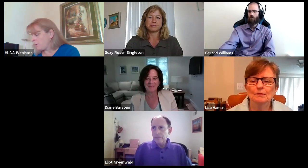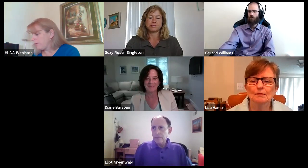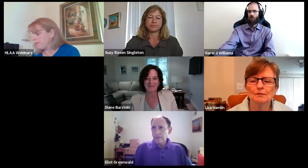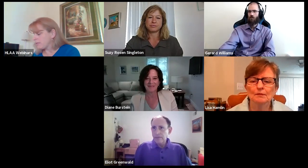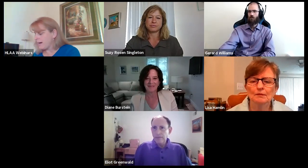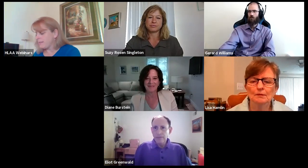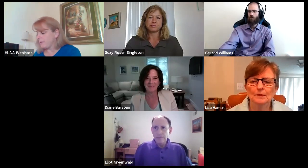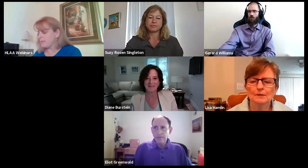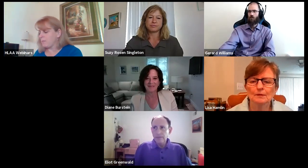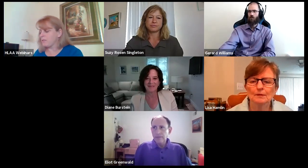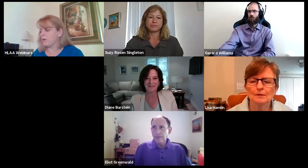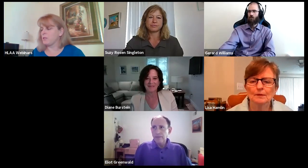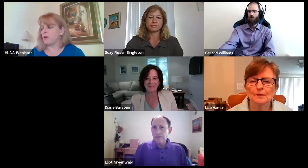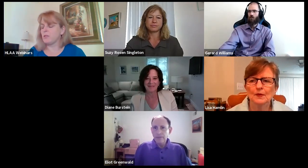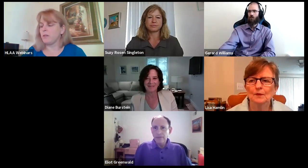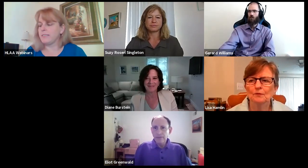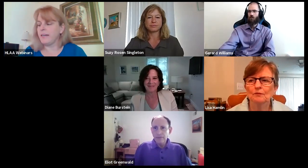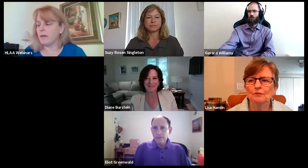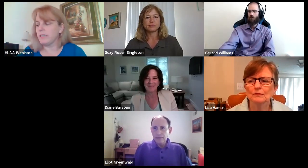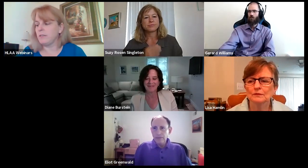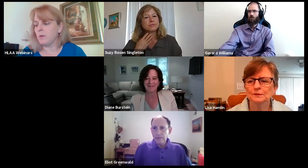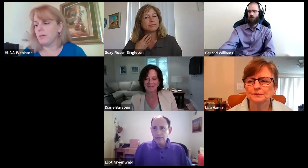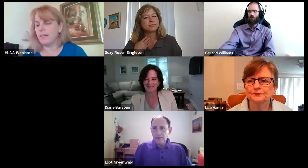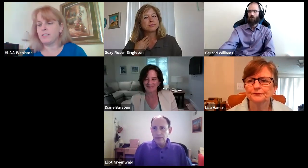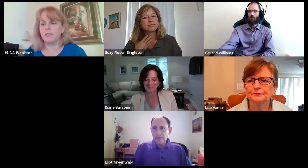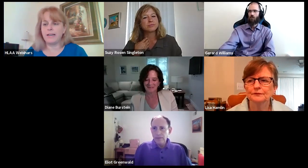Now that we've covered Tech tips, I'll turn this over to Lise Hamlin, who is